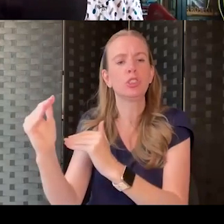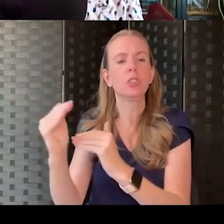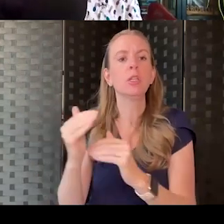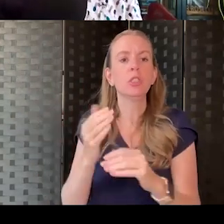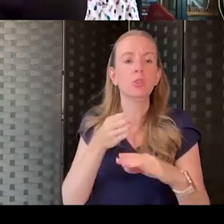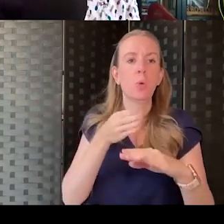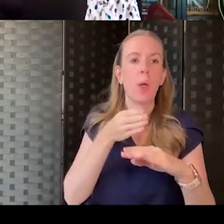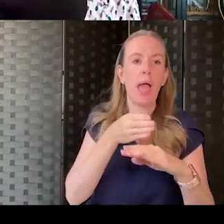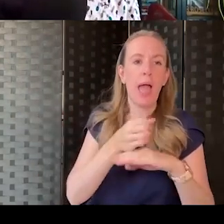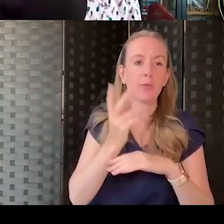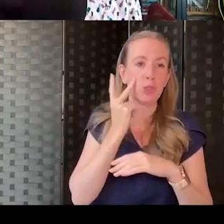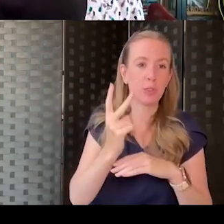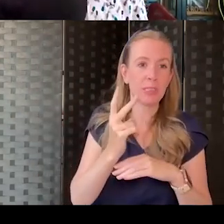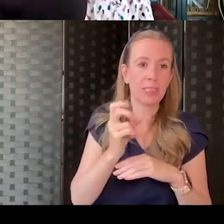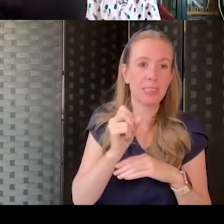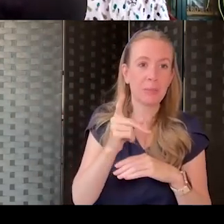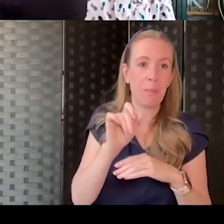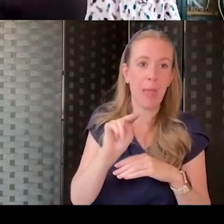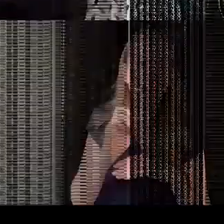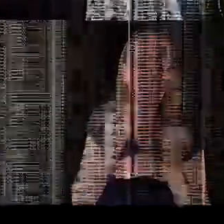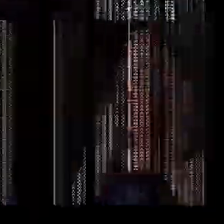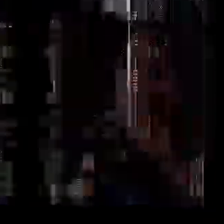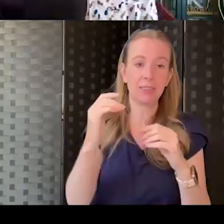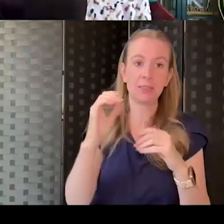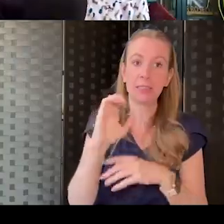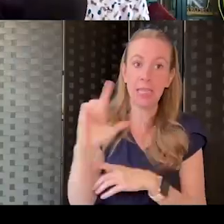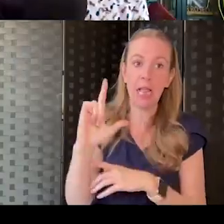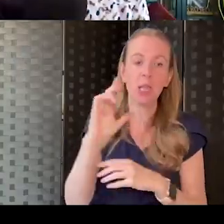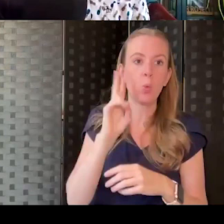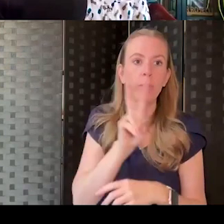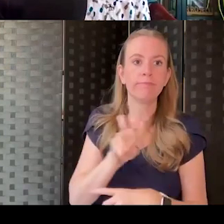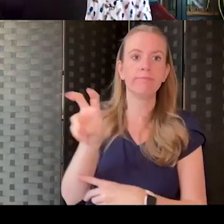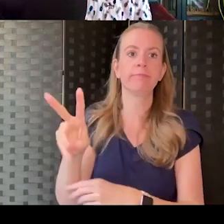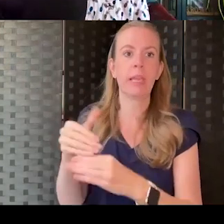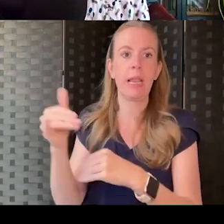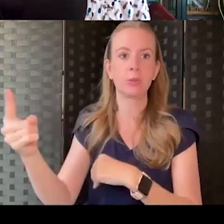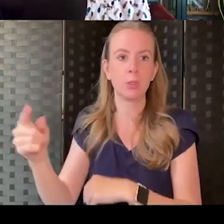a spanning cell and a prior column. If it is any consolation, ARIA does not help.